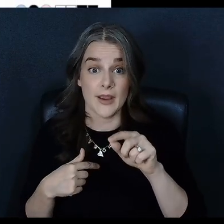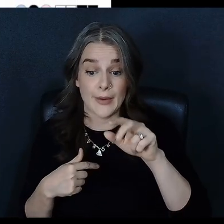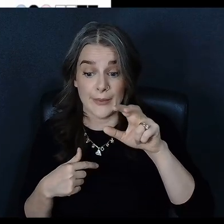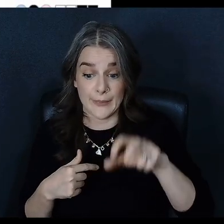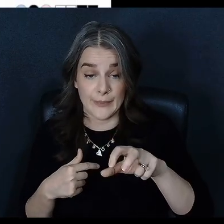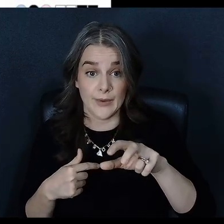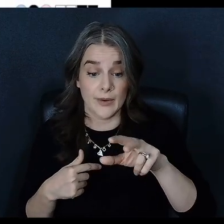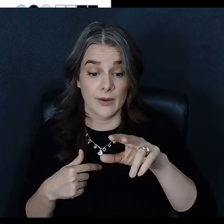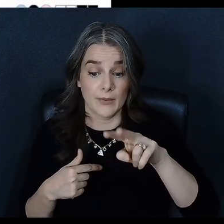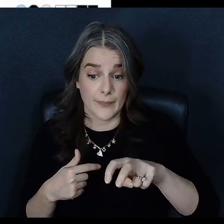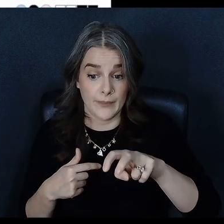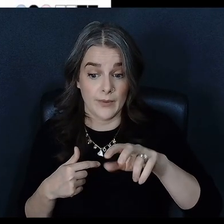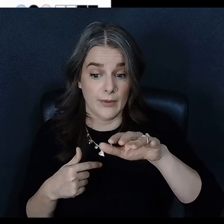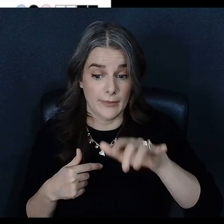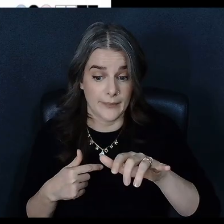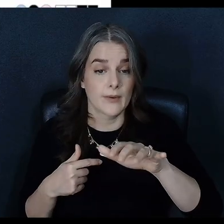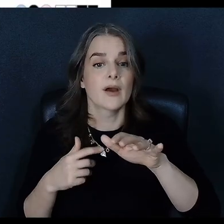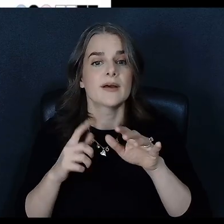So that is, again, another instance